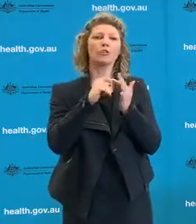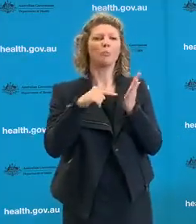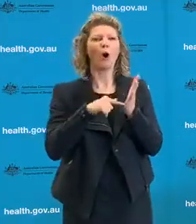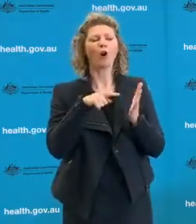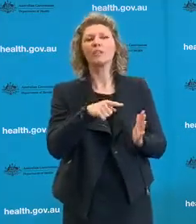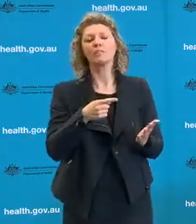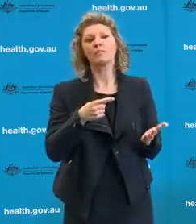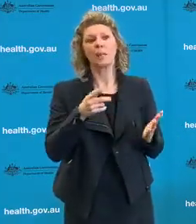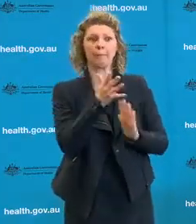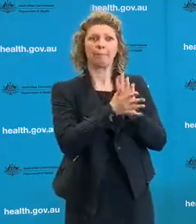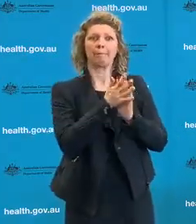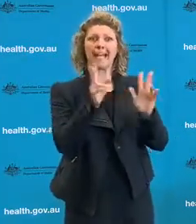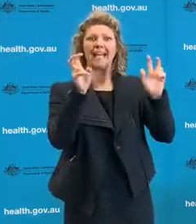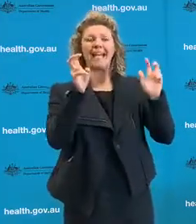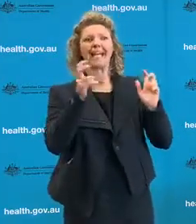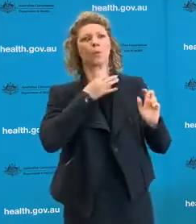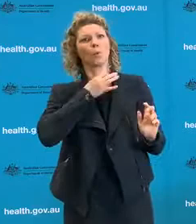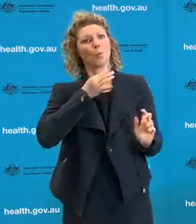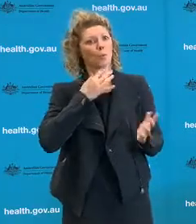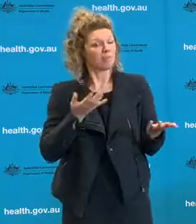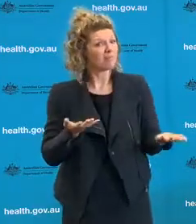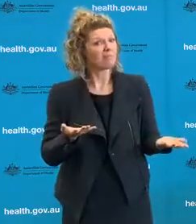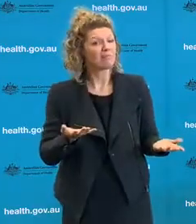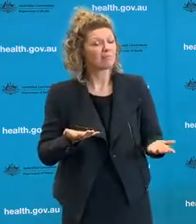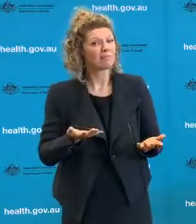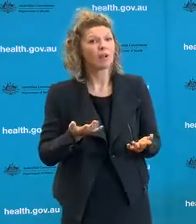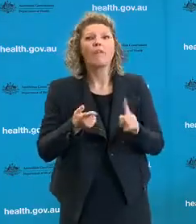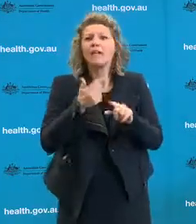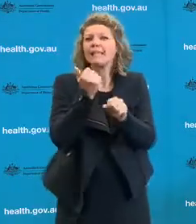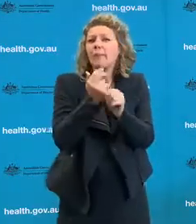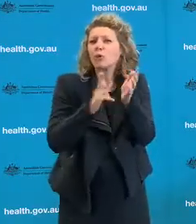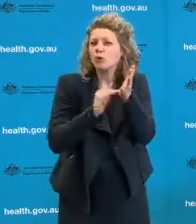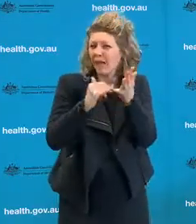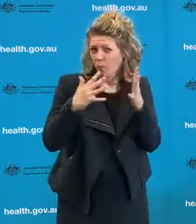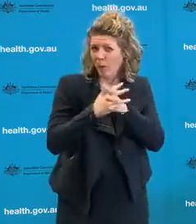New South Wales at the moment, which is where you have cases within